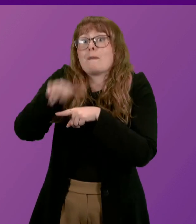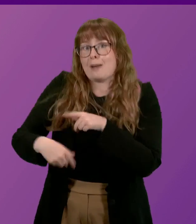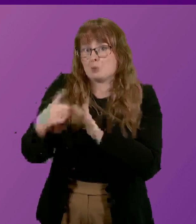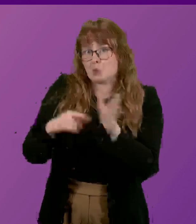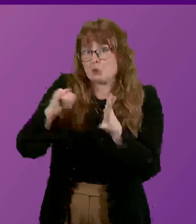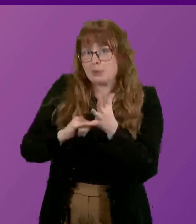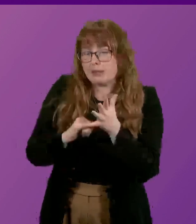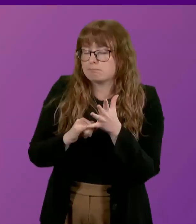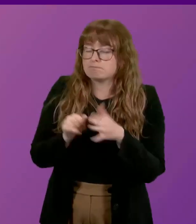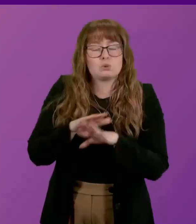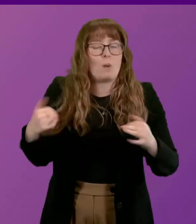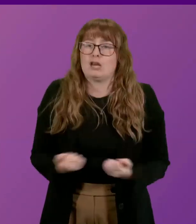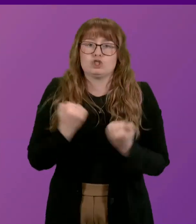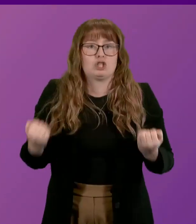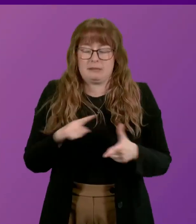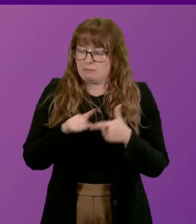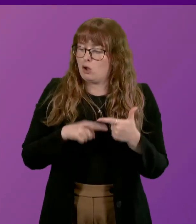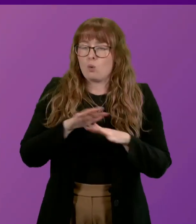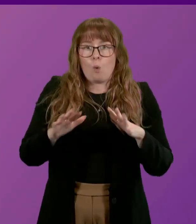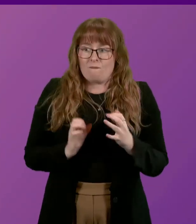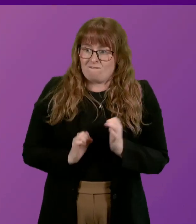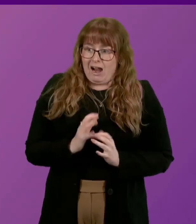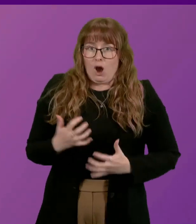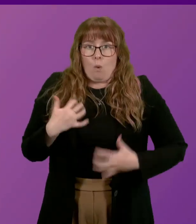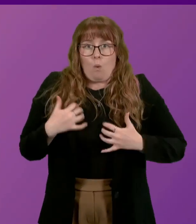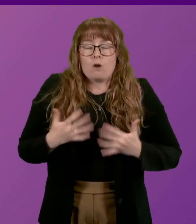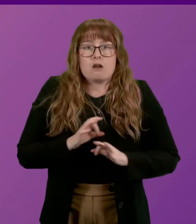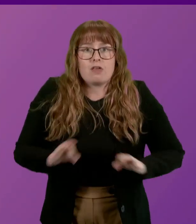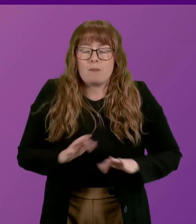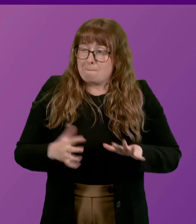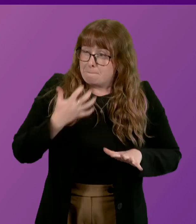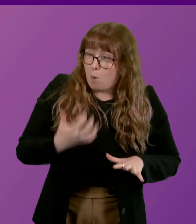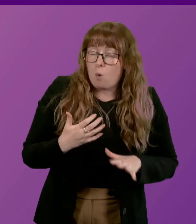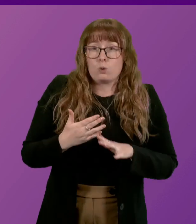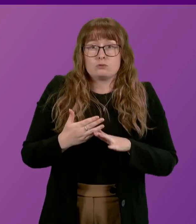“There is no energy, no fire, no boldness, no long-term vision.”